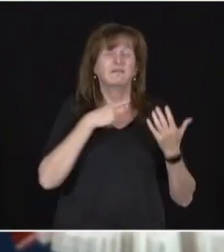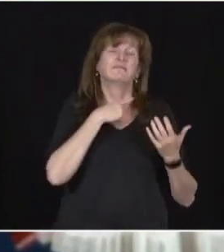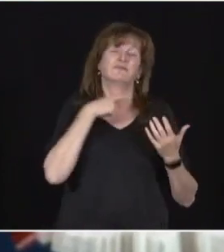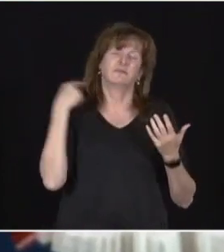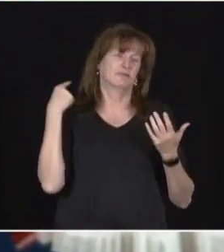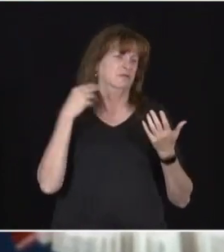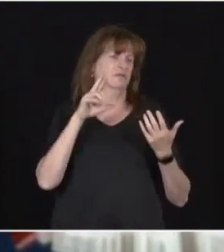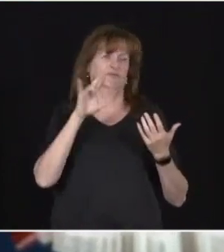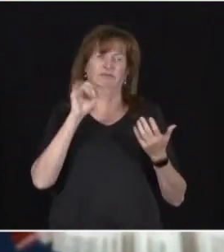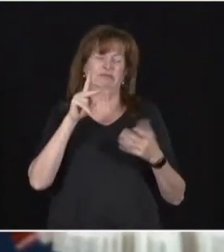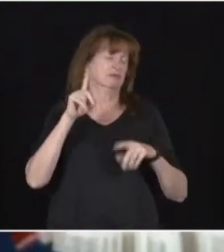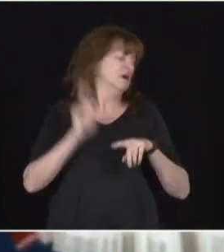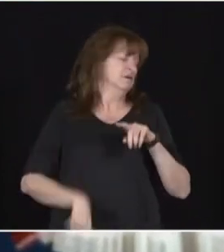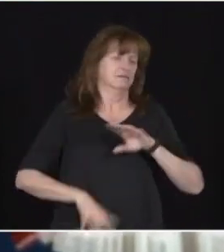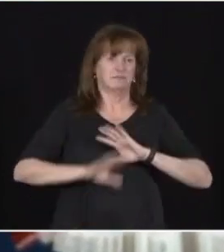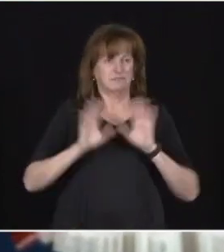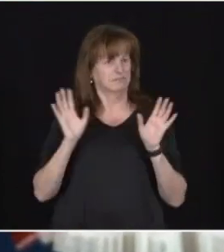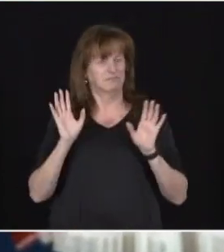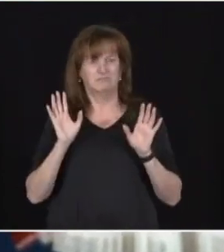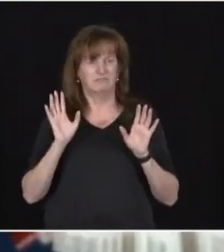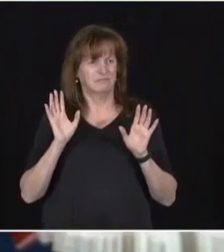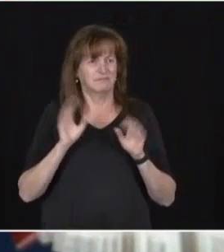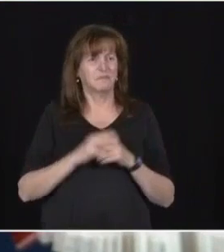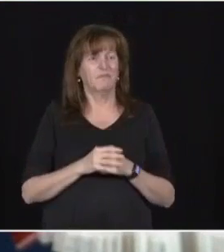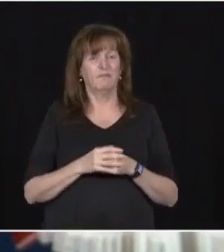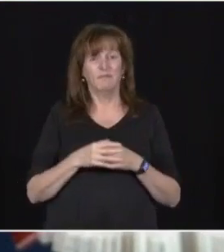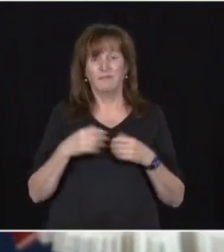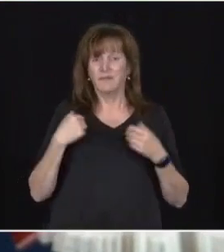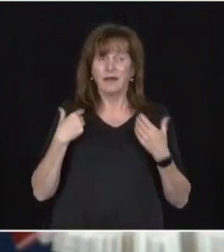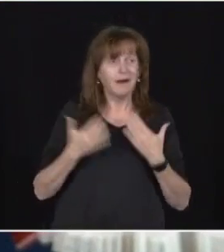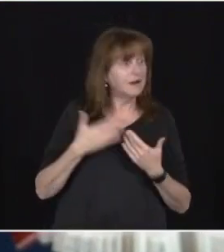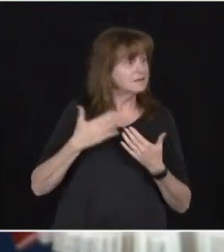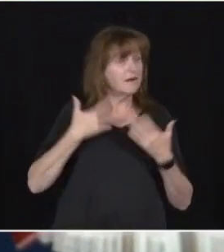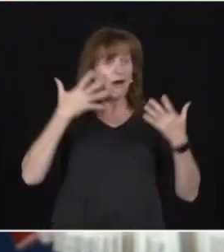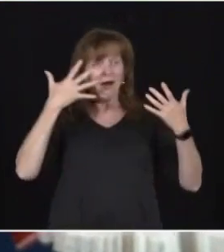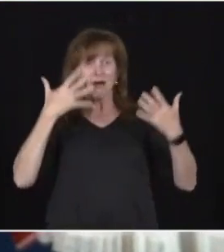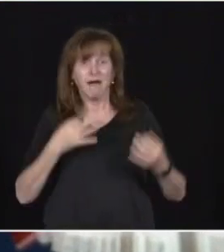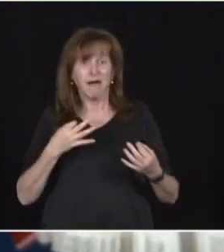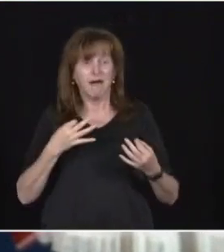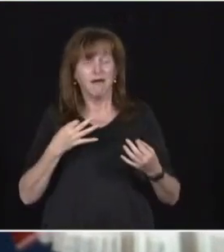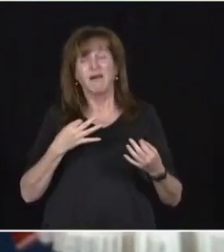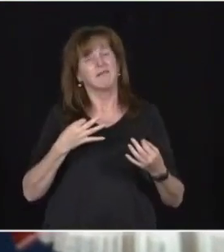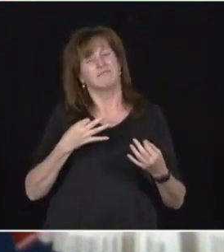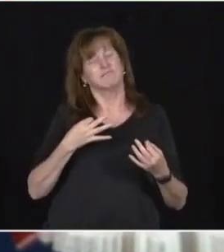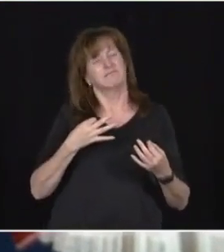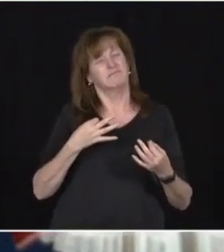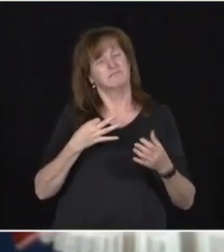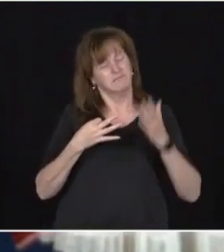This was not an easy decision to make but it was the right decision. We have made the decision to put our kids safety